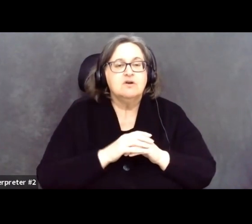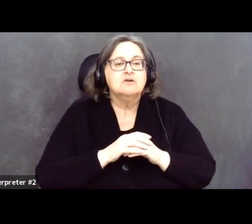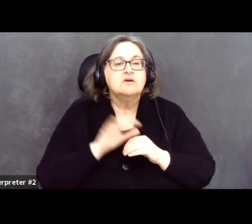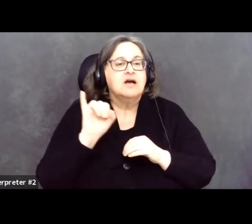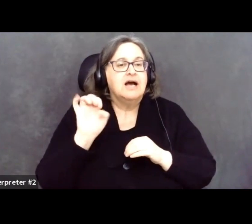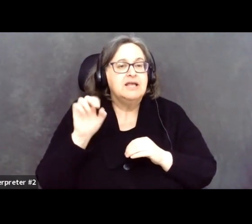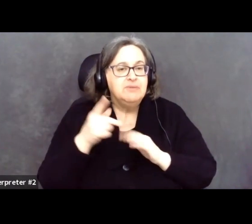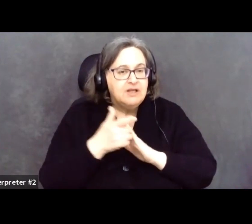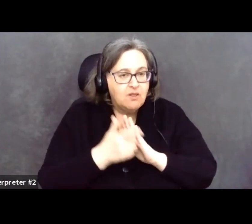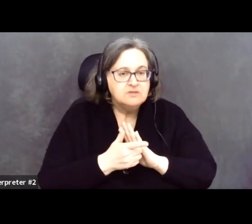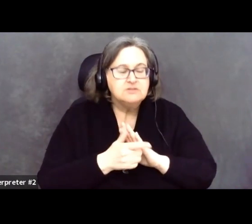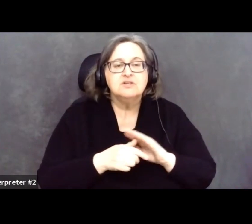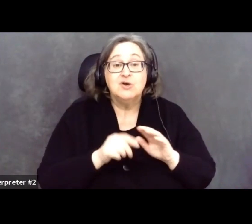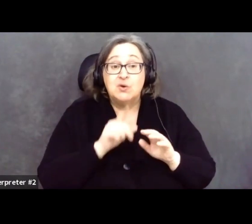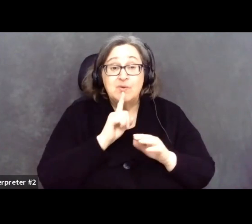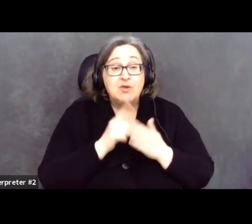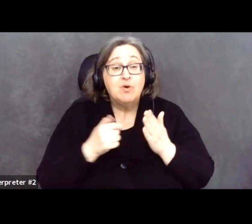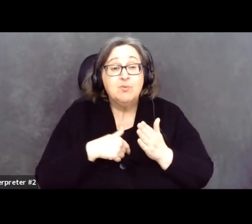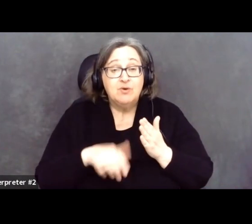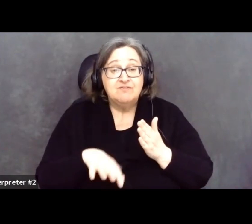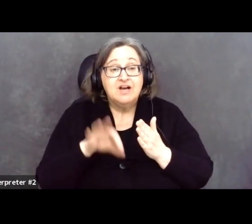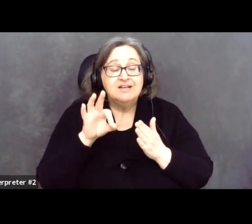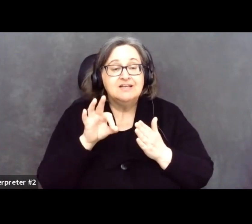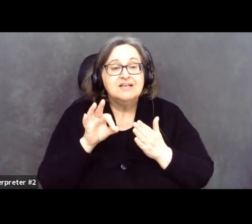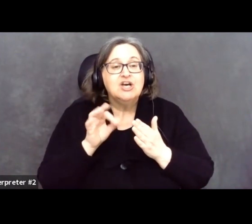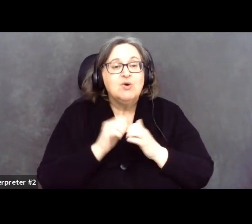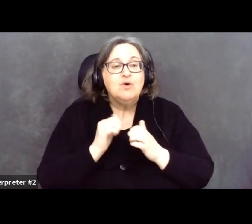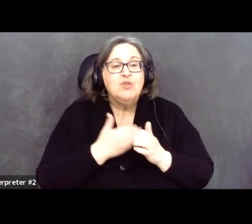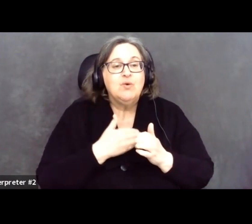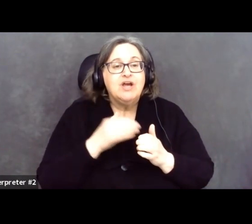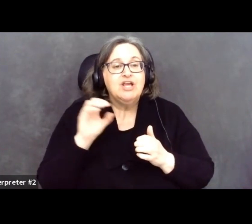But what we were finding, even with our Oregon TBI teams